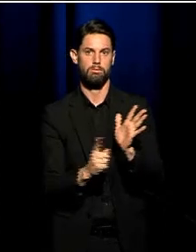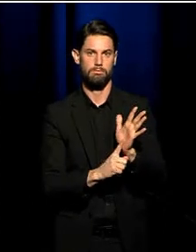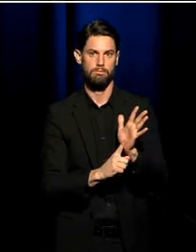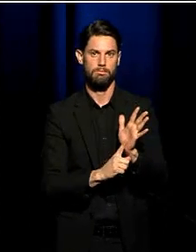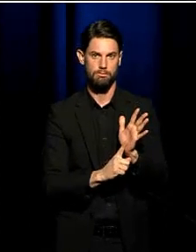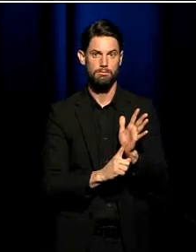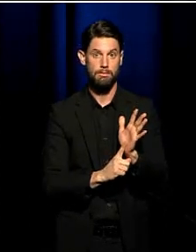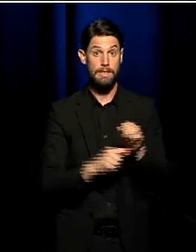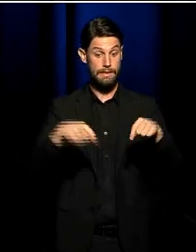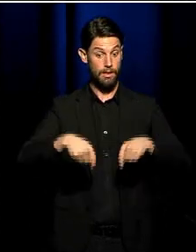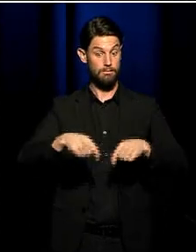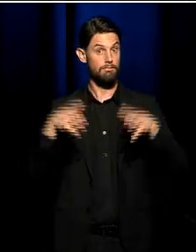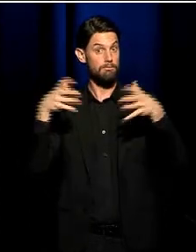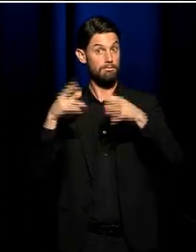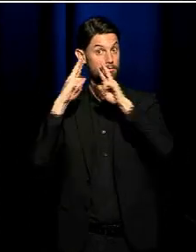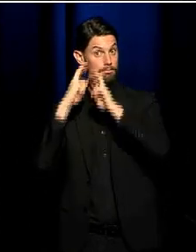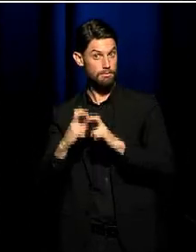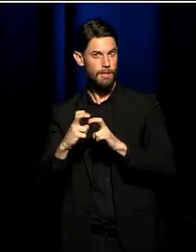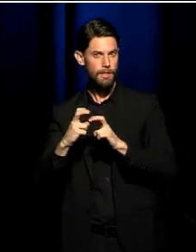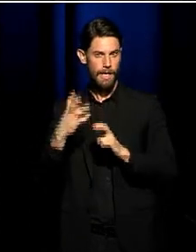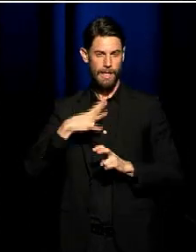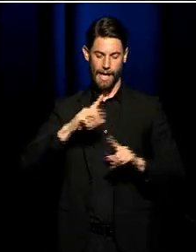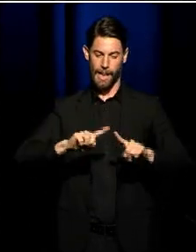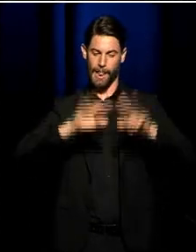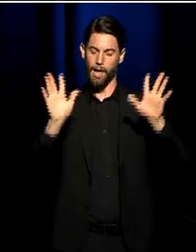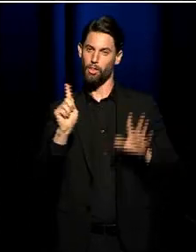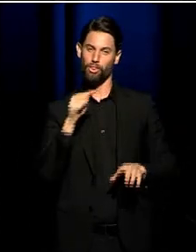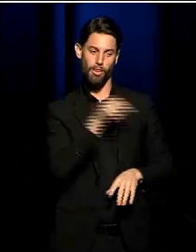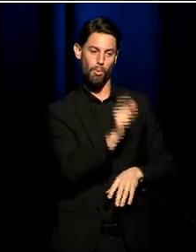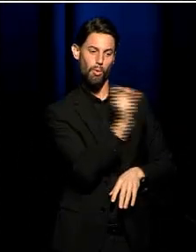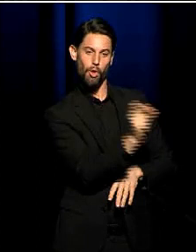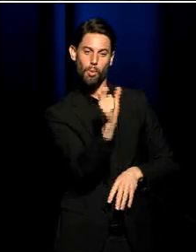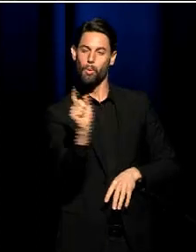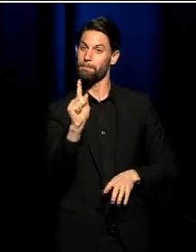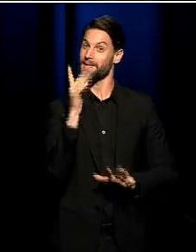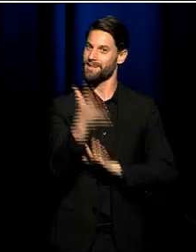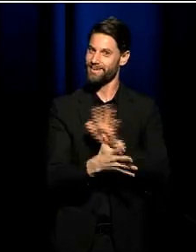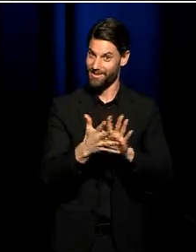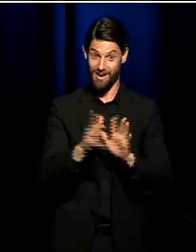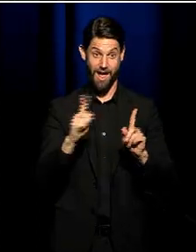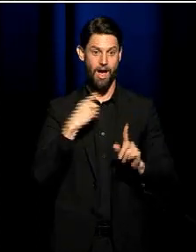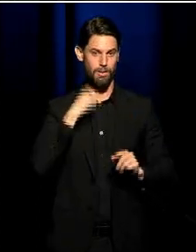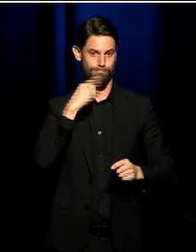Commission has provisionally defined some key terms as follows: First the